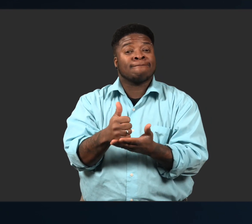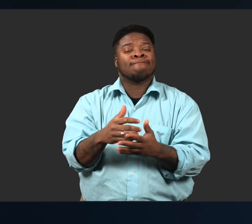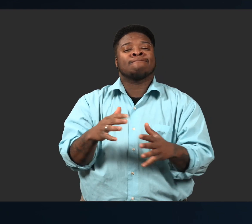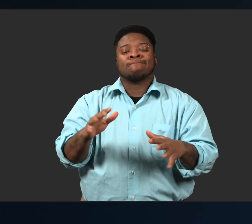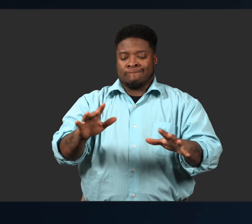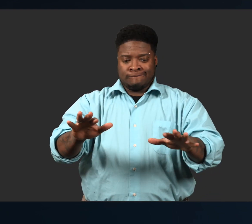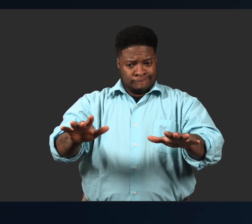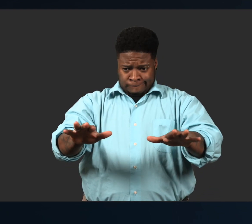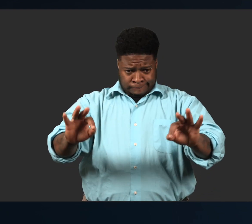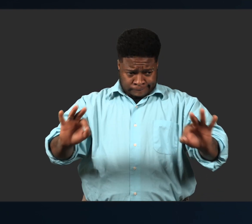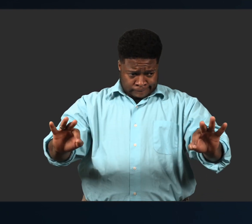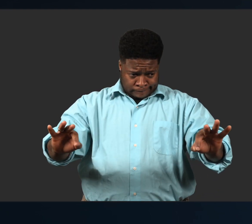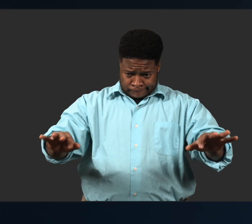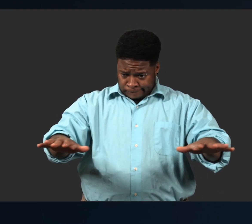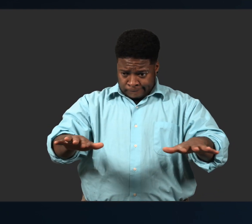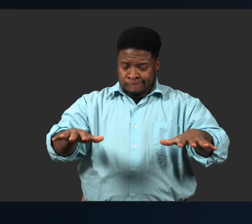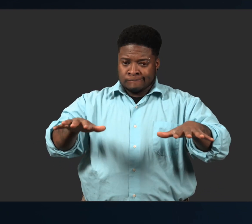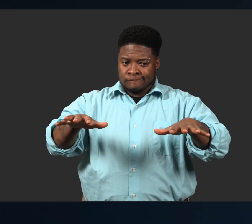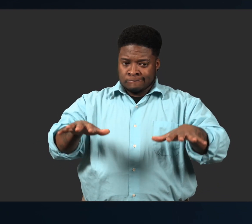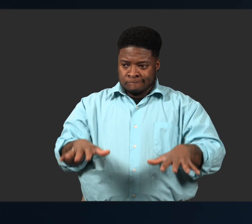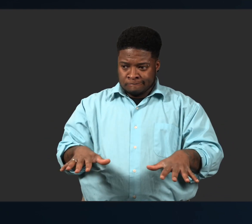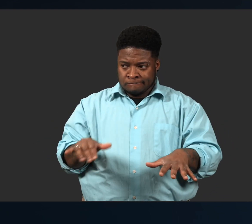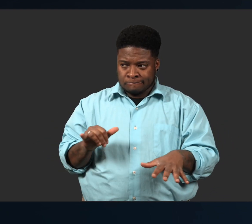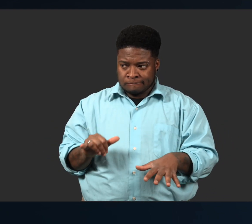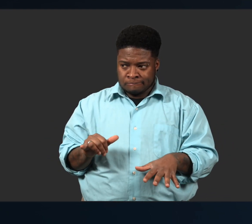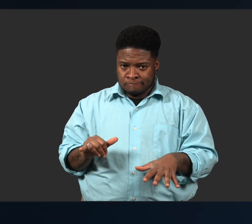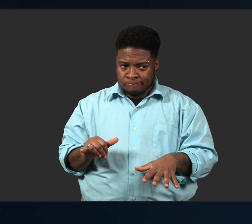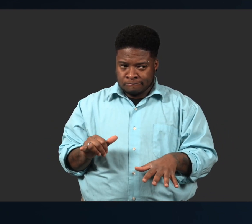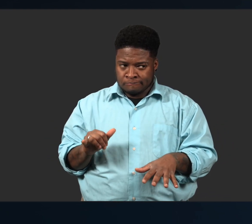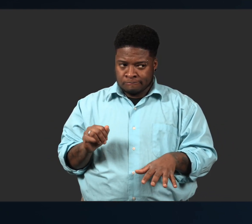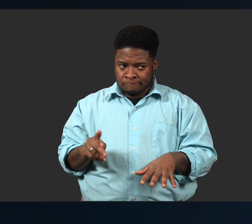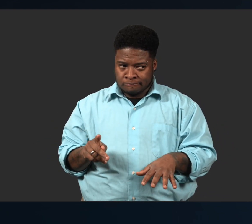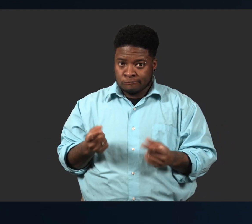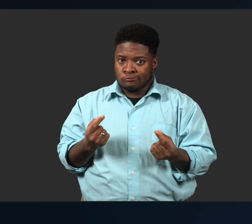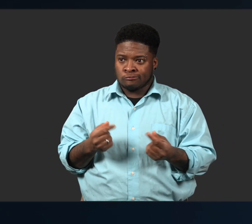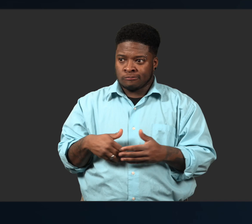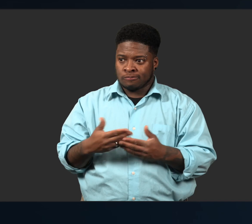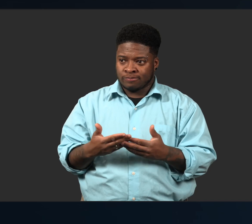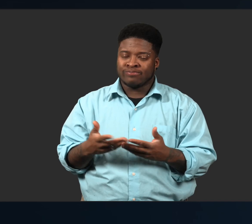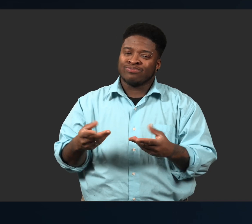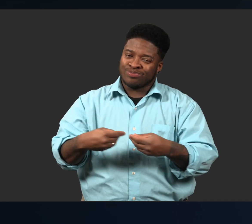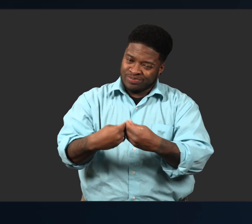Once someone commits to treatment and gets their bearings, the next step is to receive medicinal